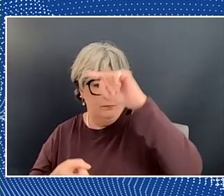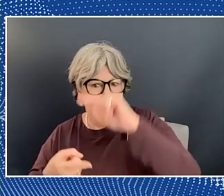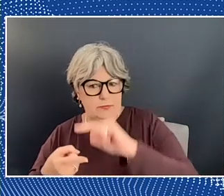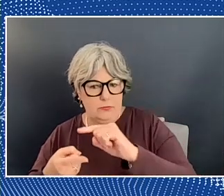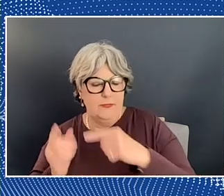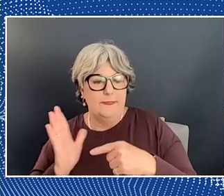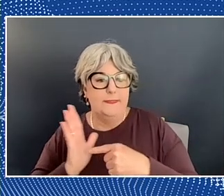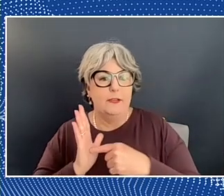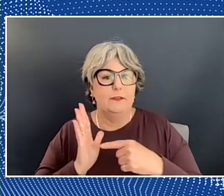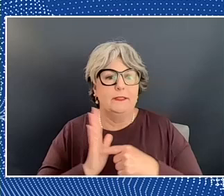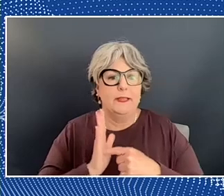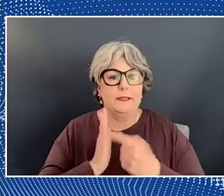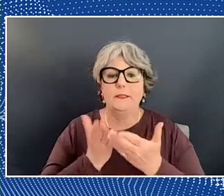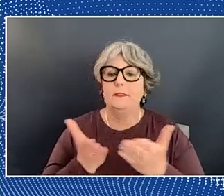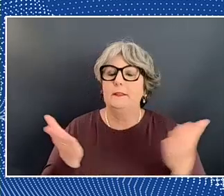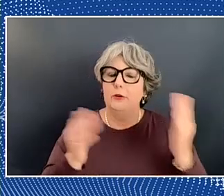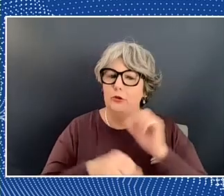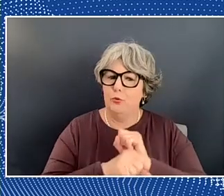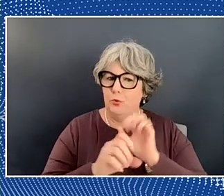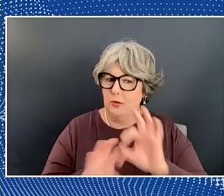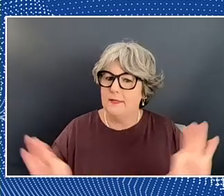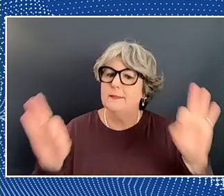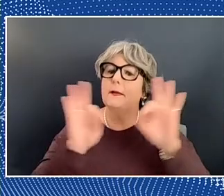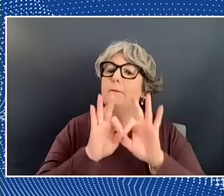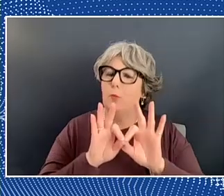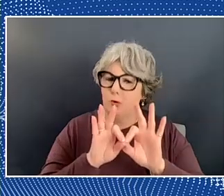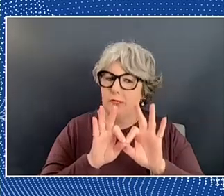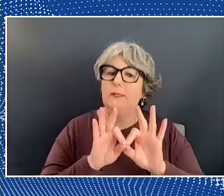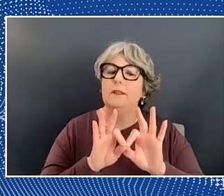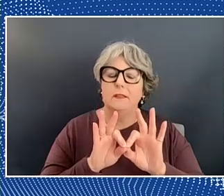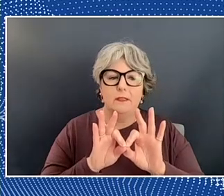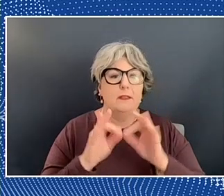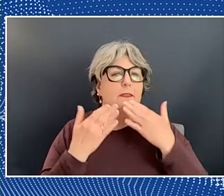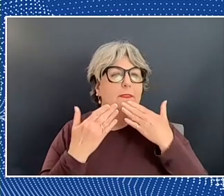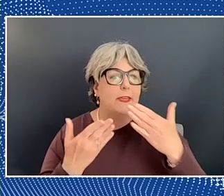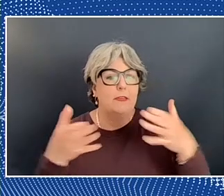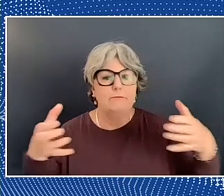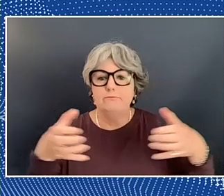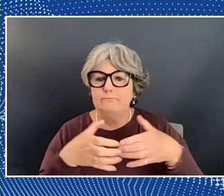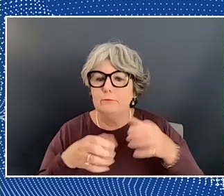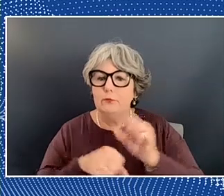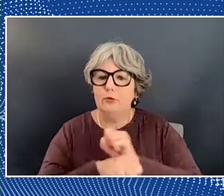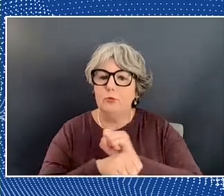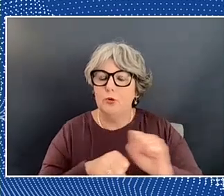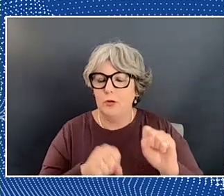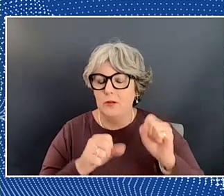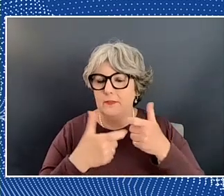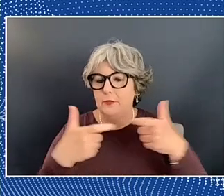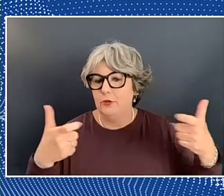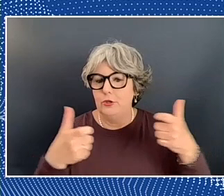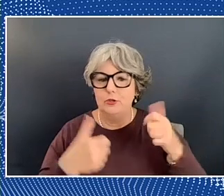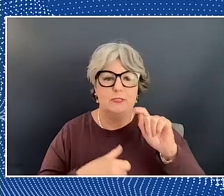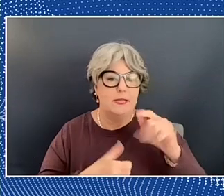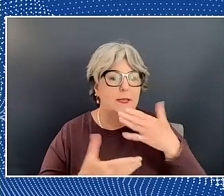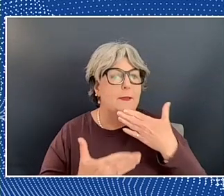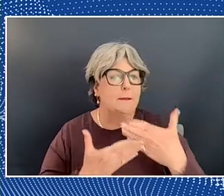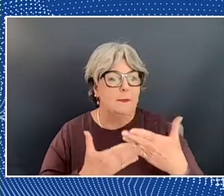Dear Committee, your work is very important and I thank you all for coming together to work on this monumental task. Please do your very best to cancel student